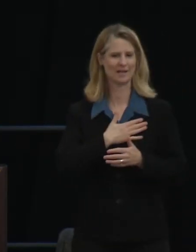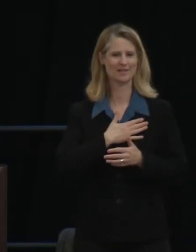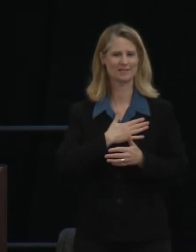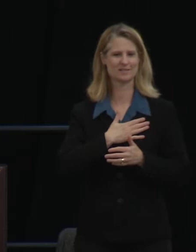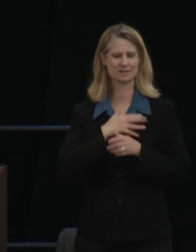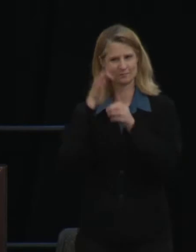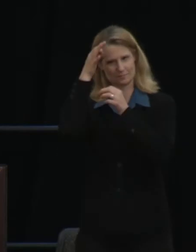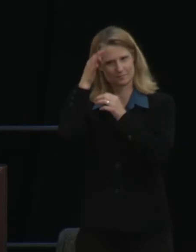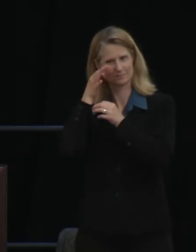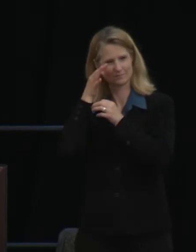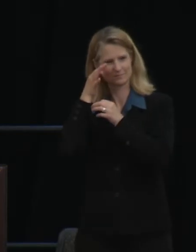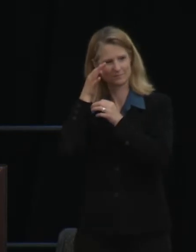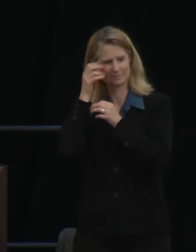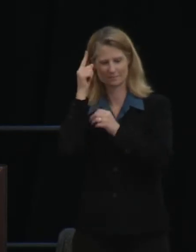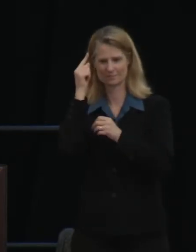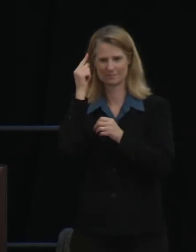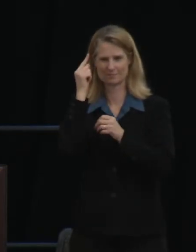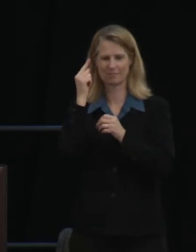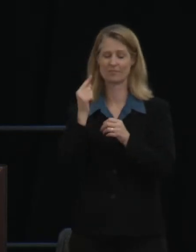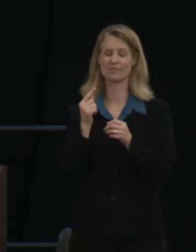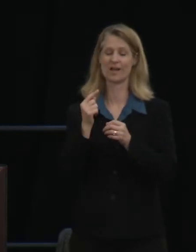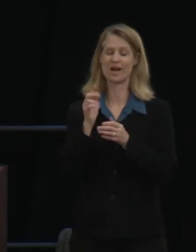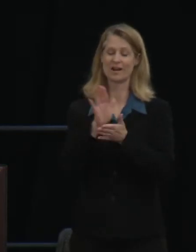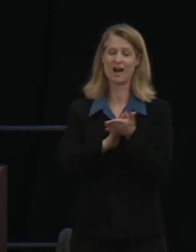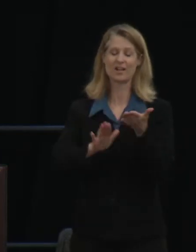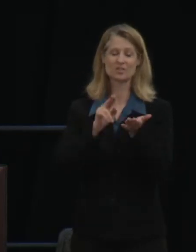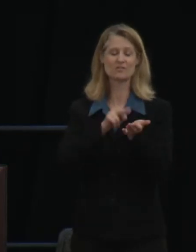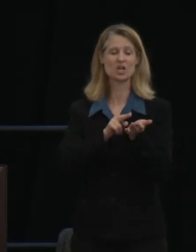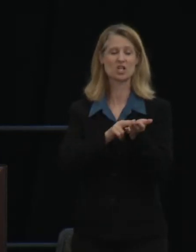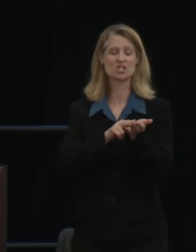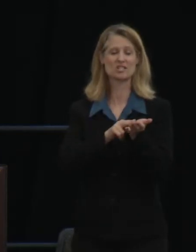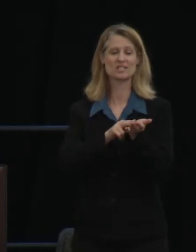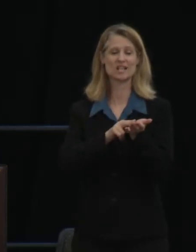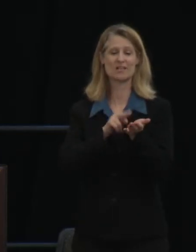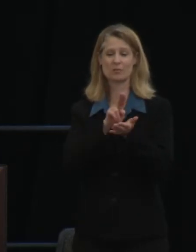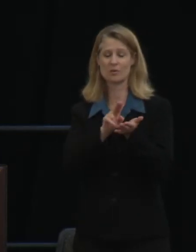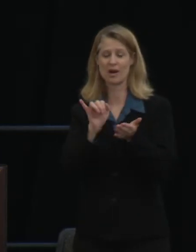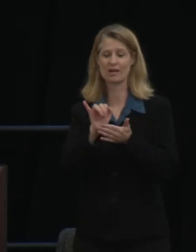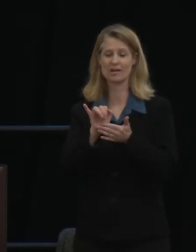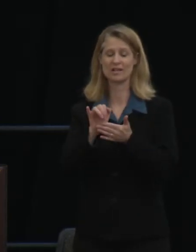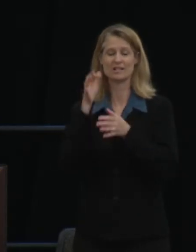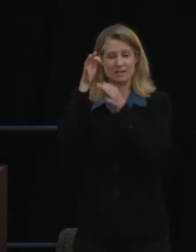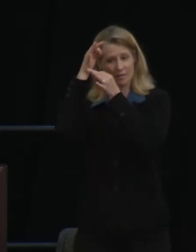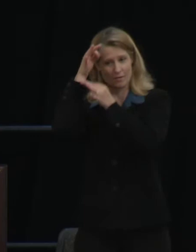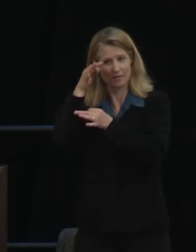graduates of the University of Iowa College of Nursing, by moving the tassel on your cap